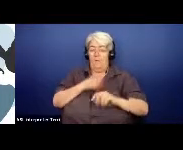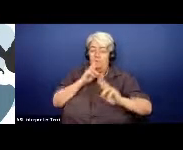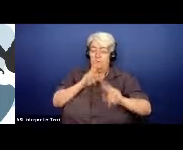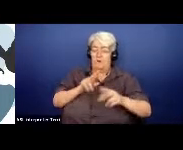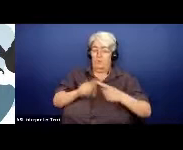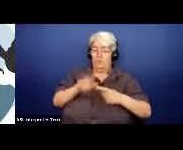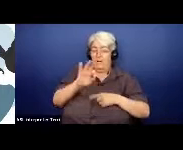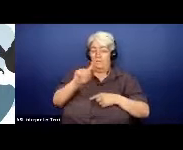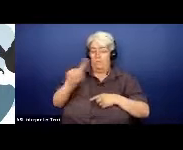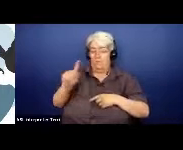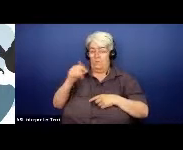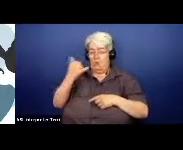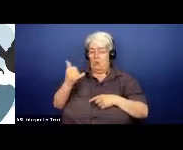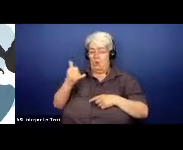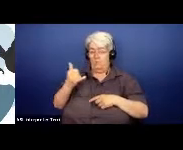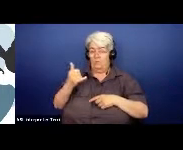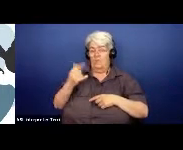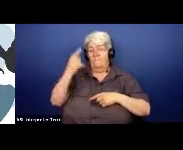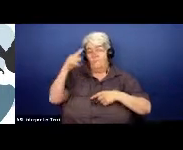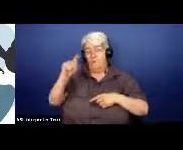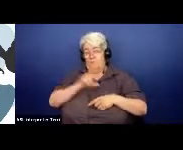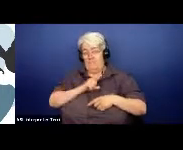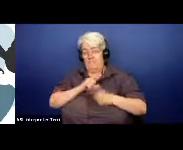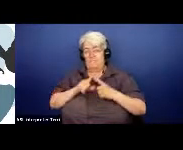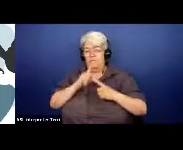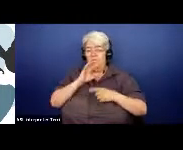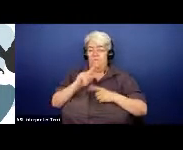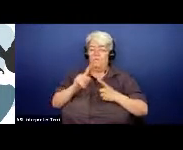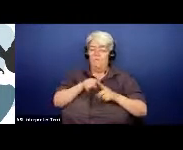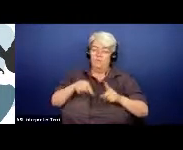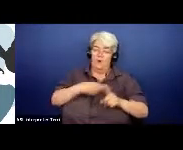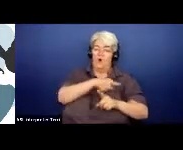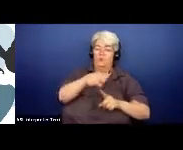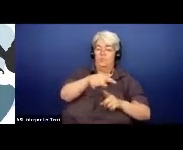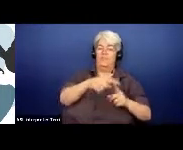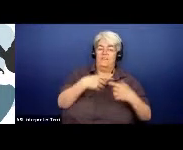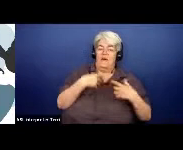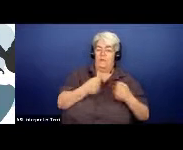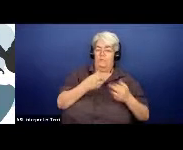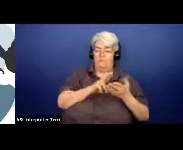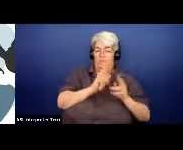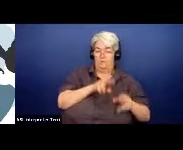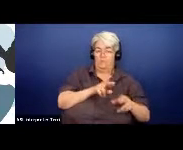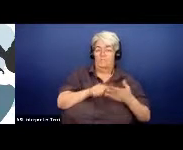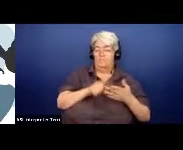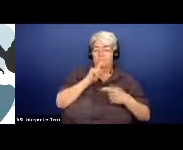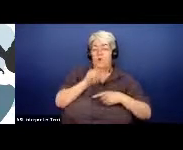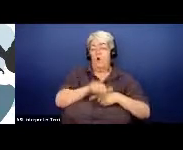done through police, but also done through what we call alternative health responses. And that alternative health is often going